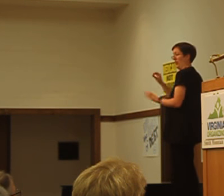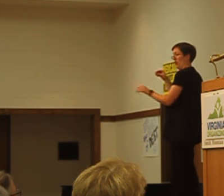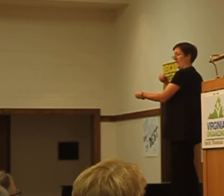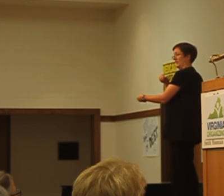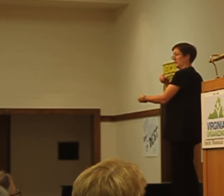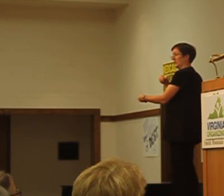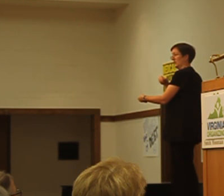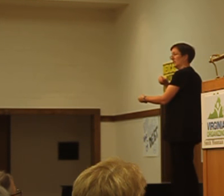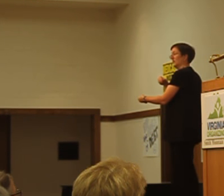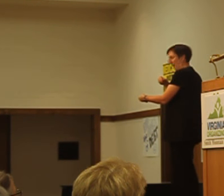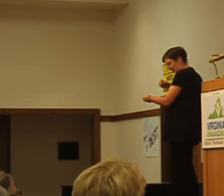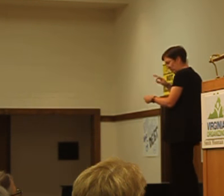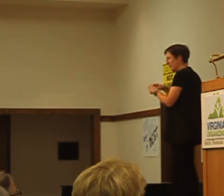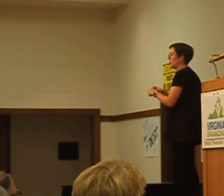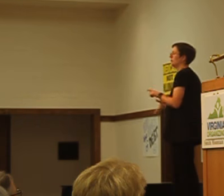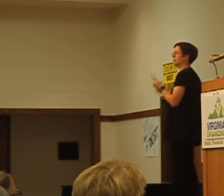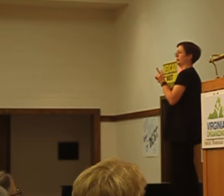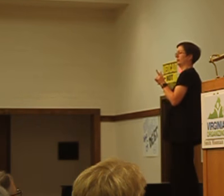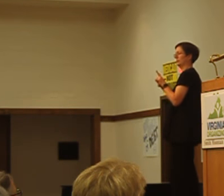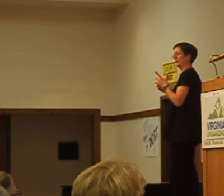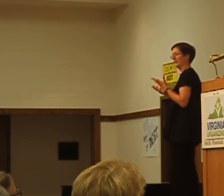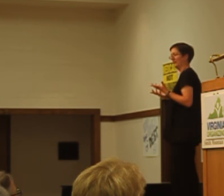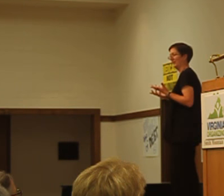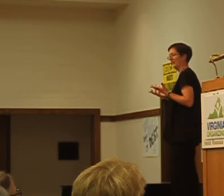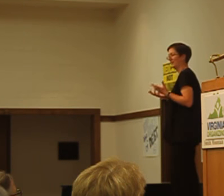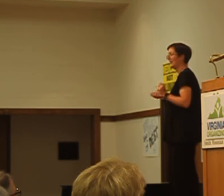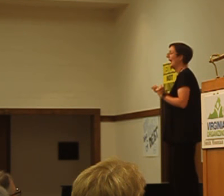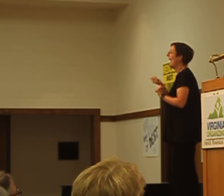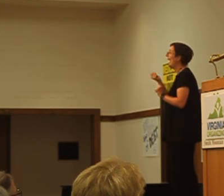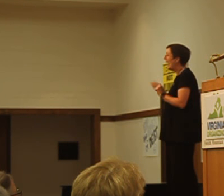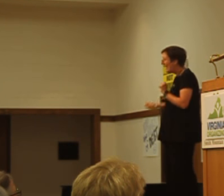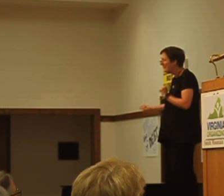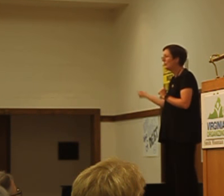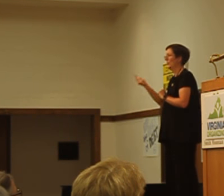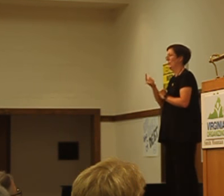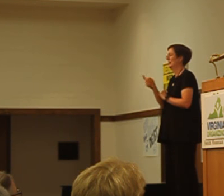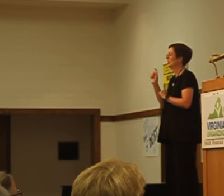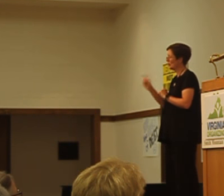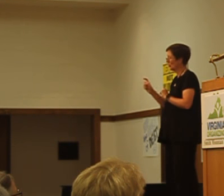and get your rights restored back to vote. Everybody should be able to vote.